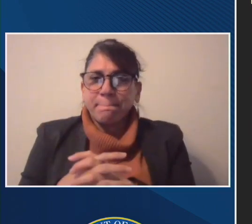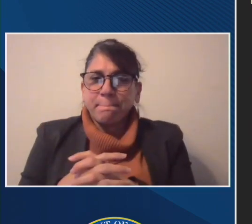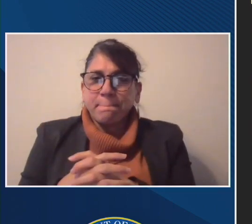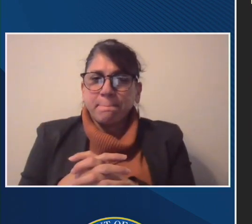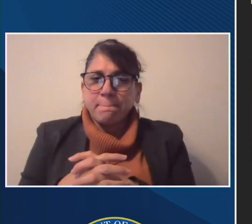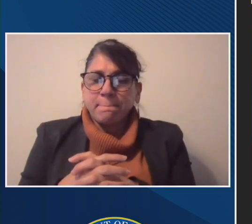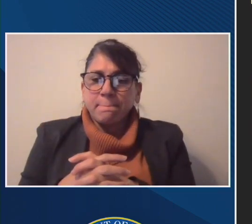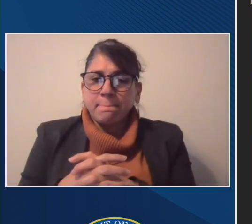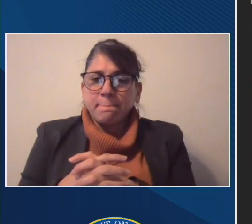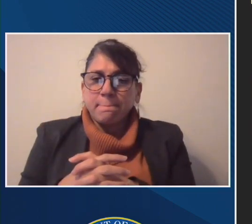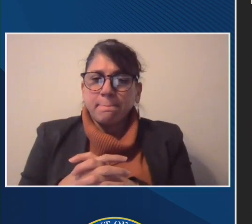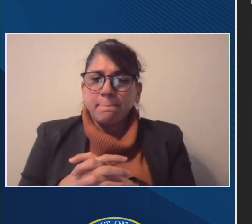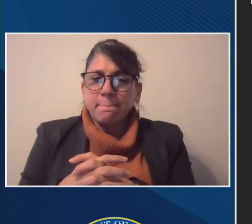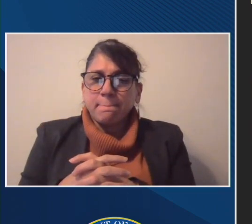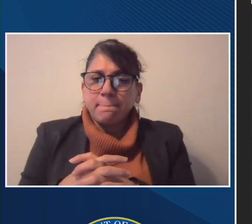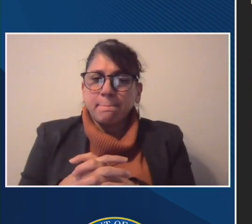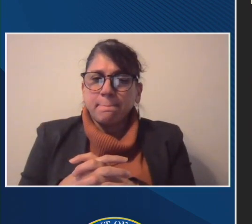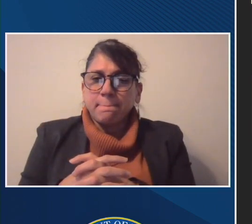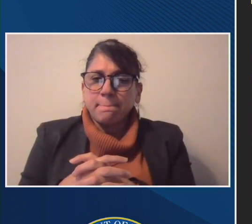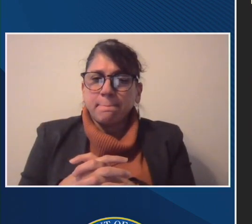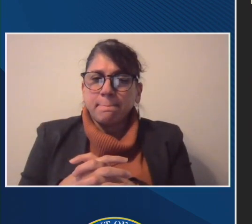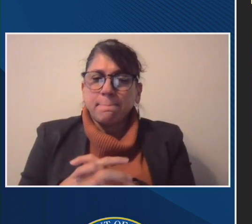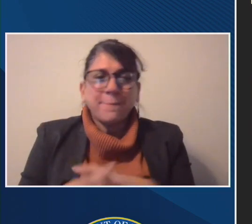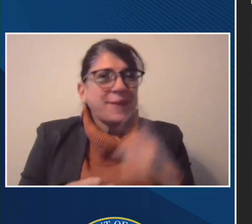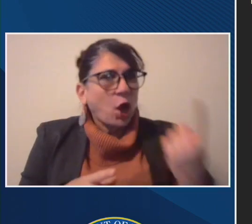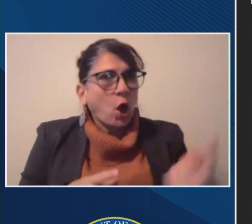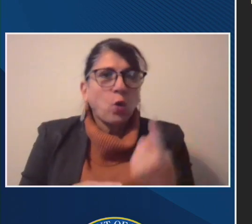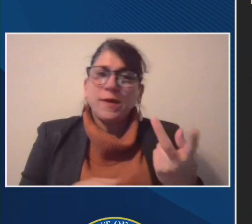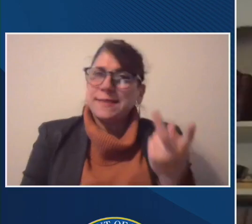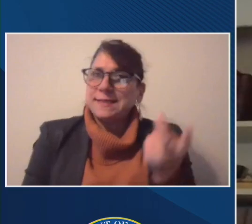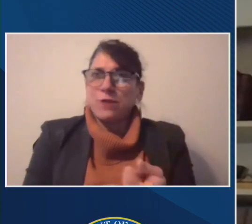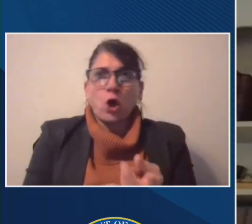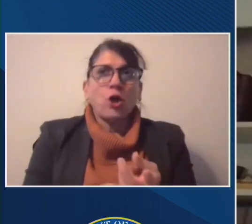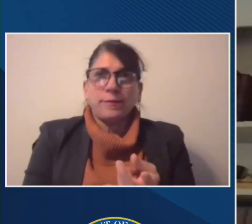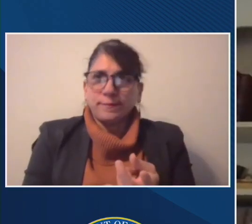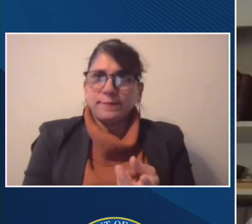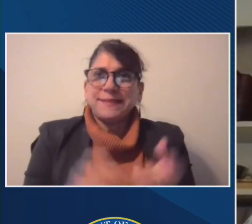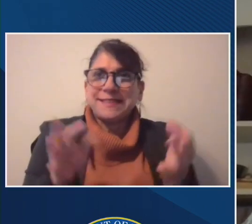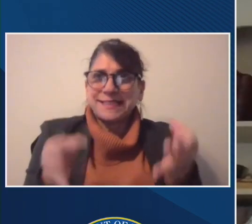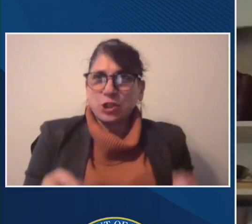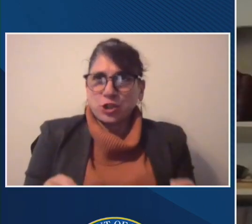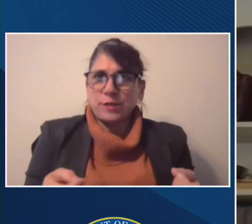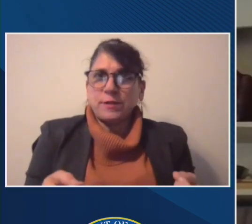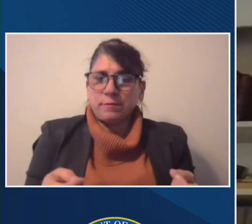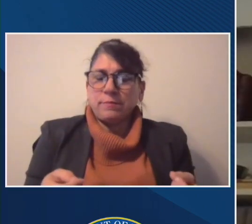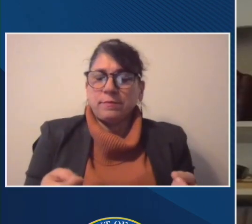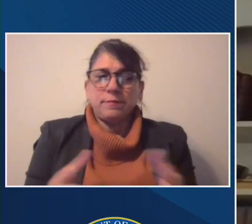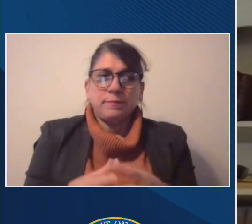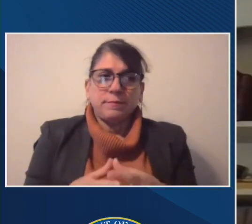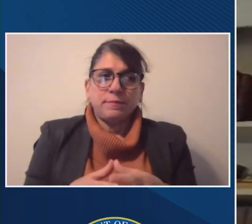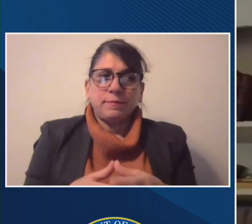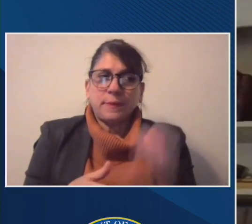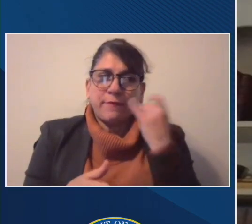know, it's always a difficult, you know, decision to make whether, you know, whether we should add somebody else to the